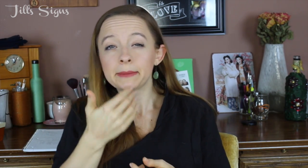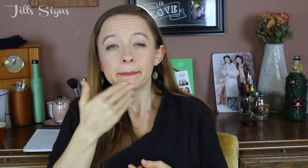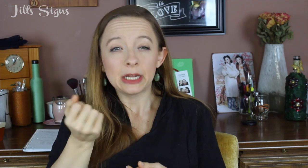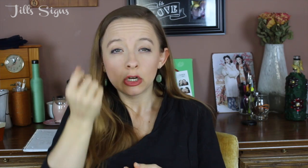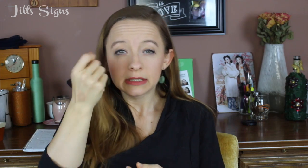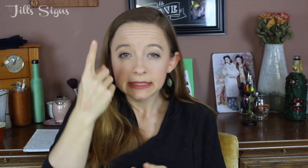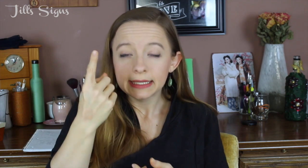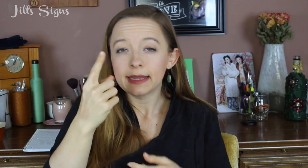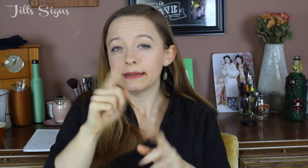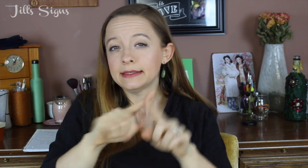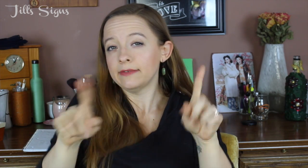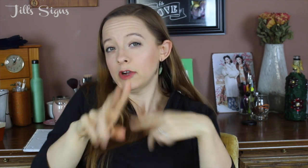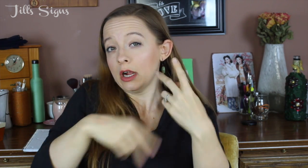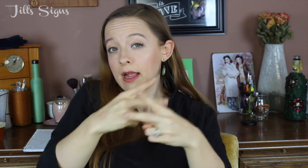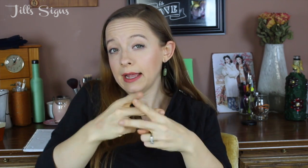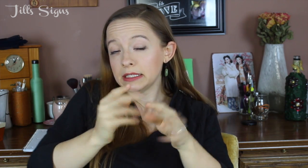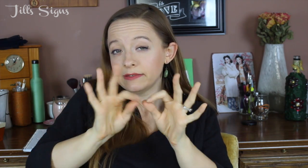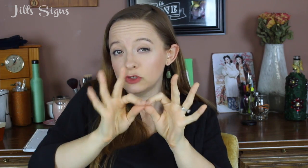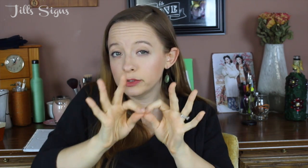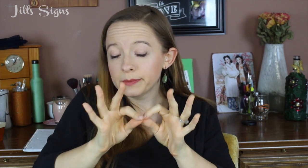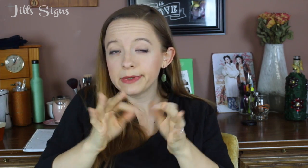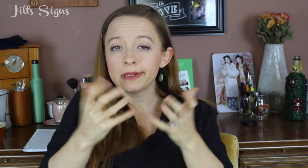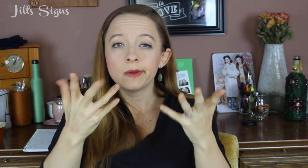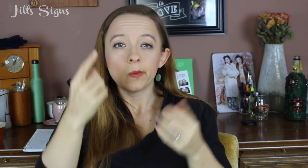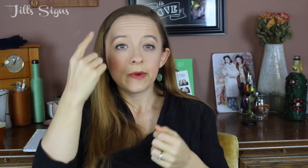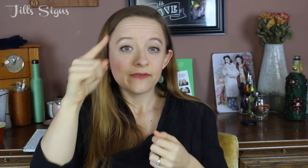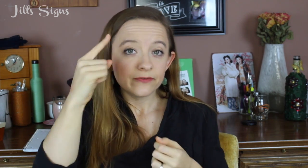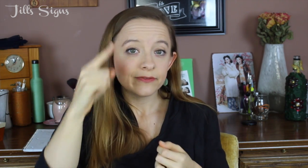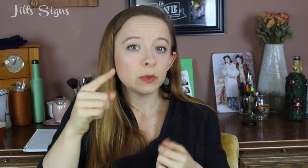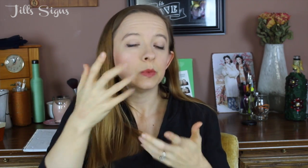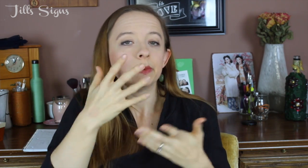you guys have a little bit better of an understanding of the different kinds of interpreting.